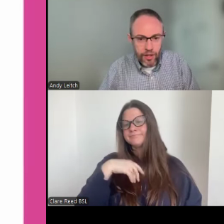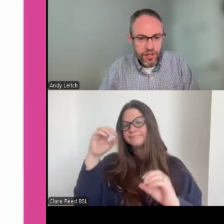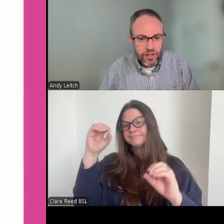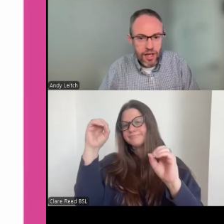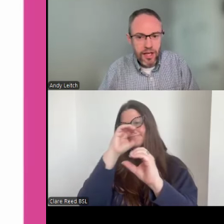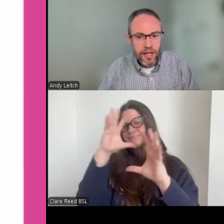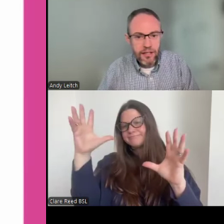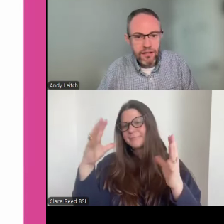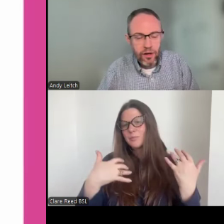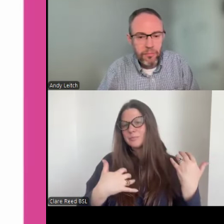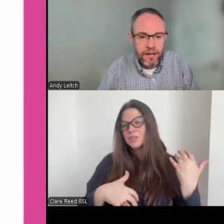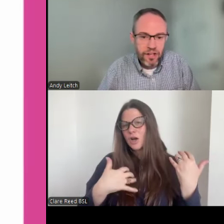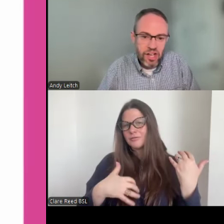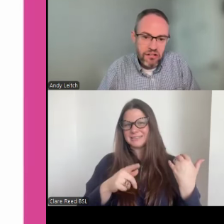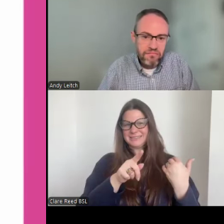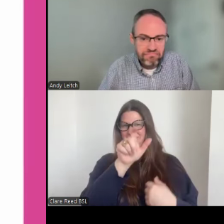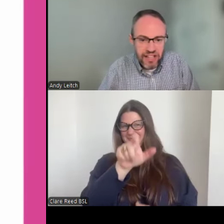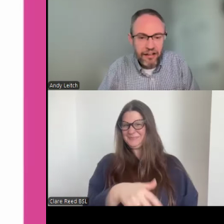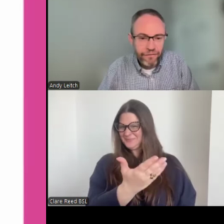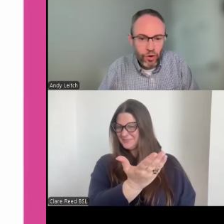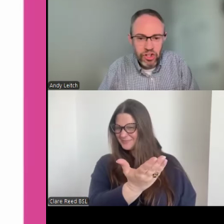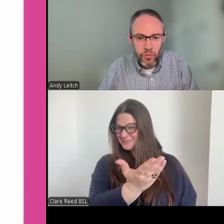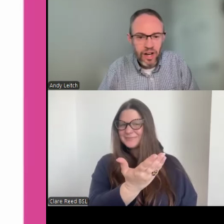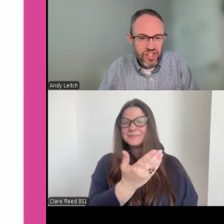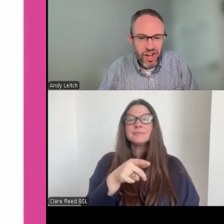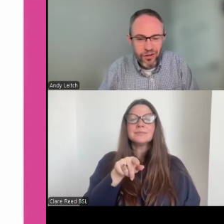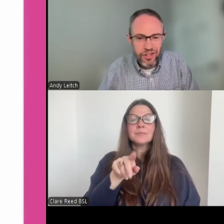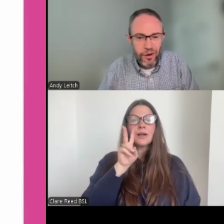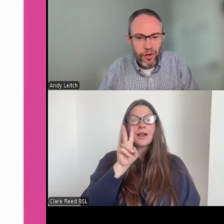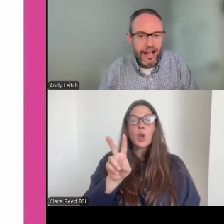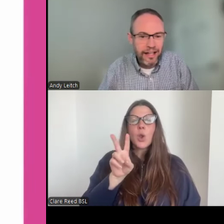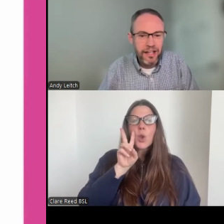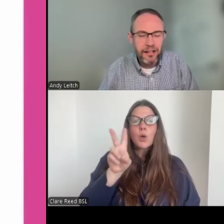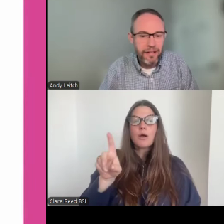You can see he's got a bit of a Californian, West Coast, Laurel Canyon,